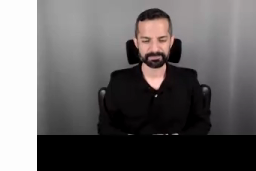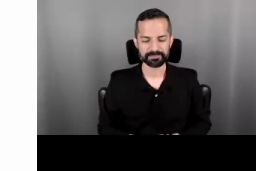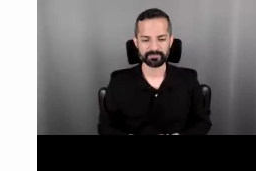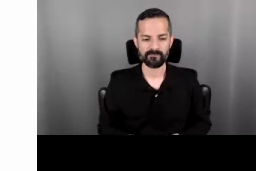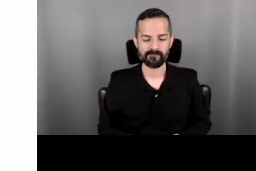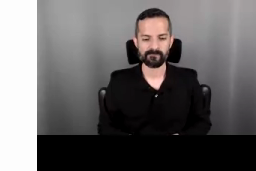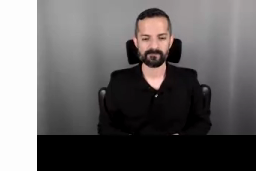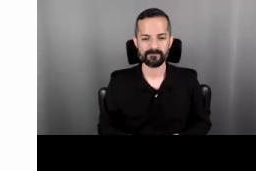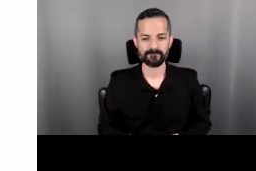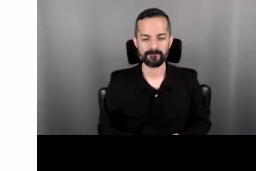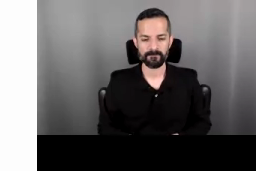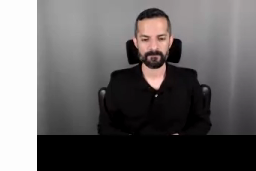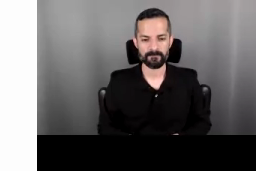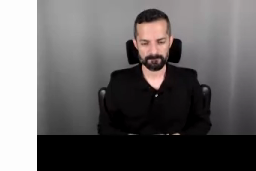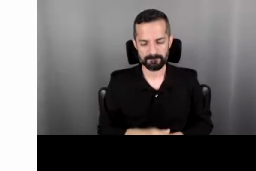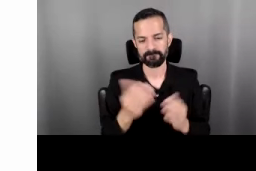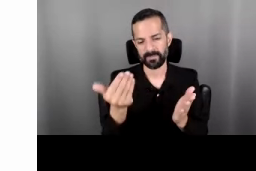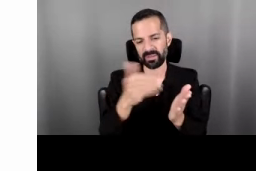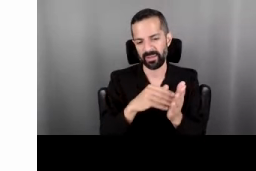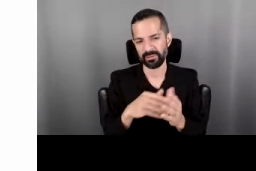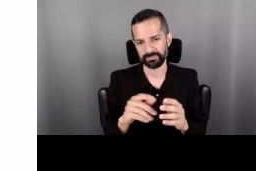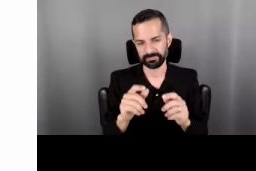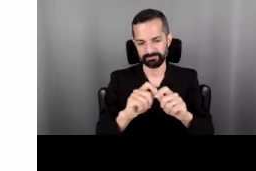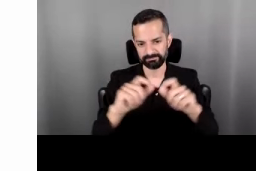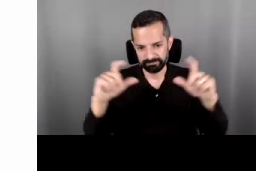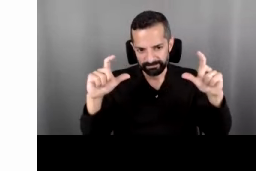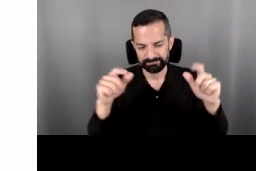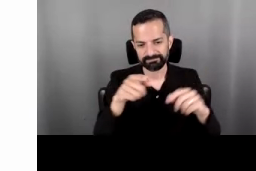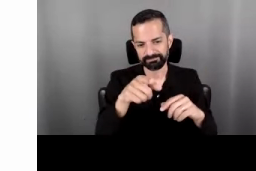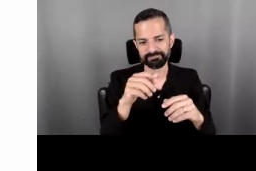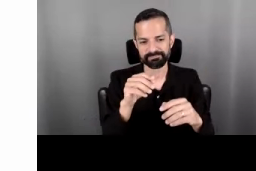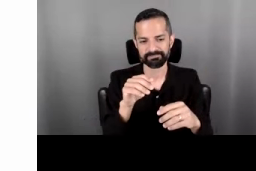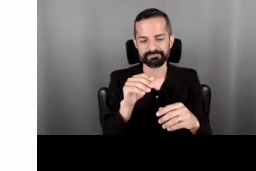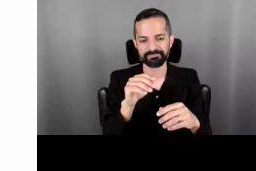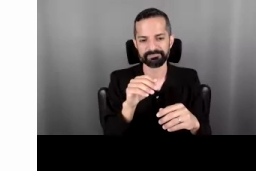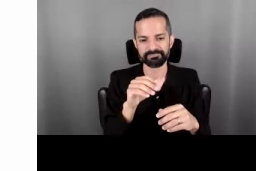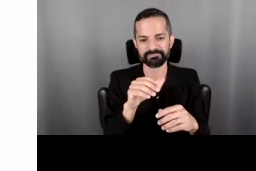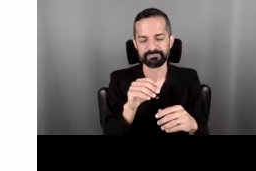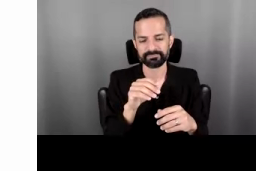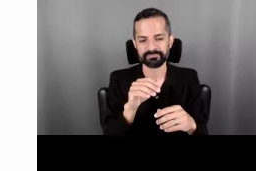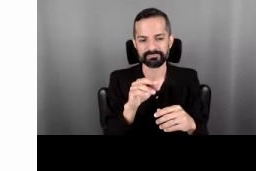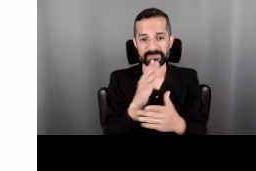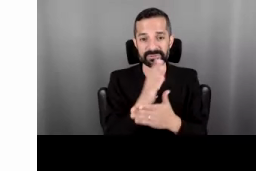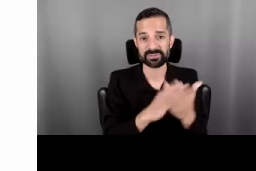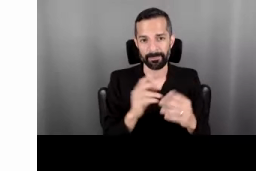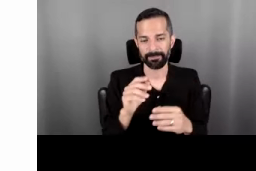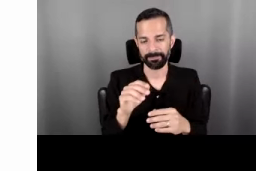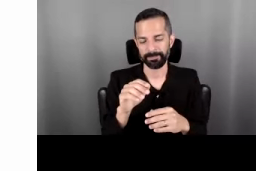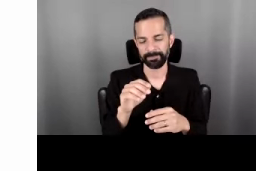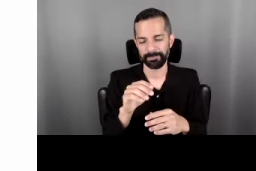And again, just showing a quick highlight here. You know, some, folks here with an example